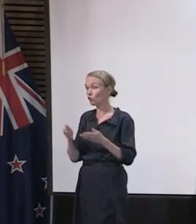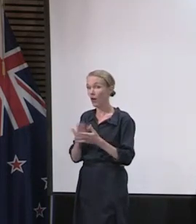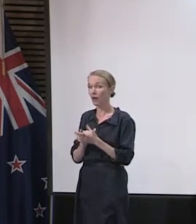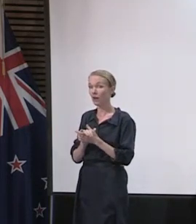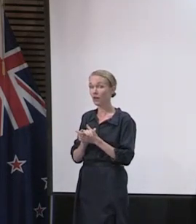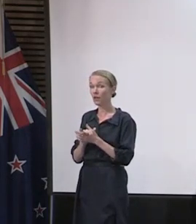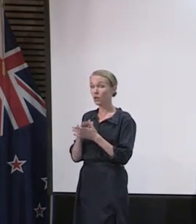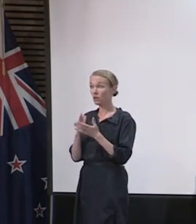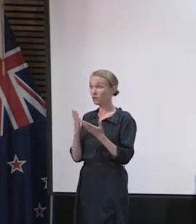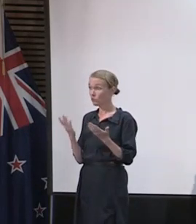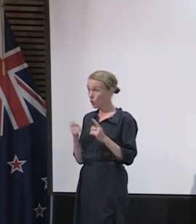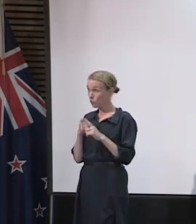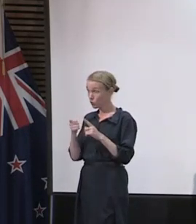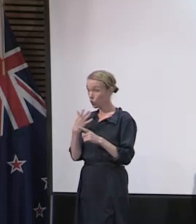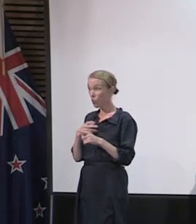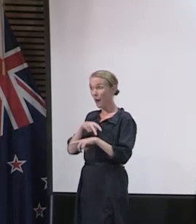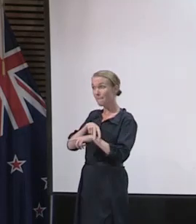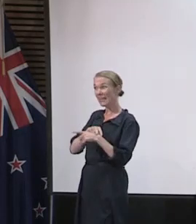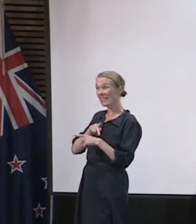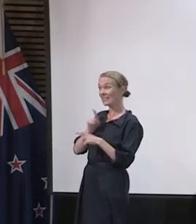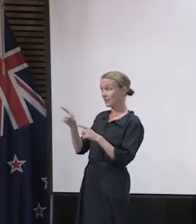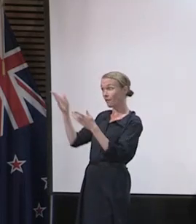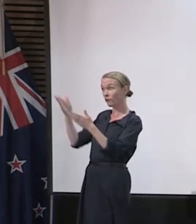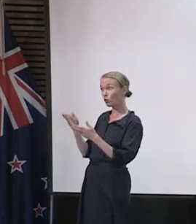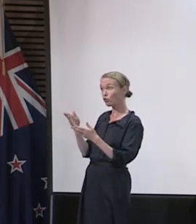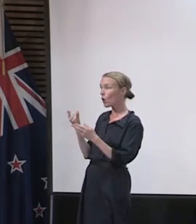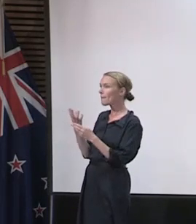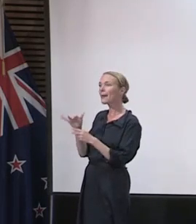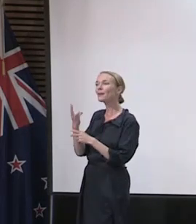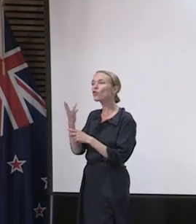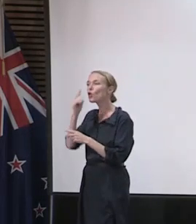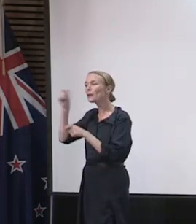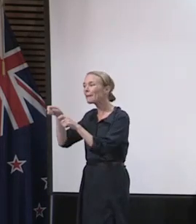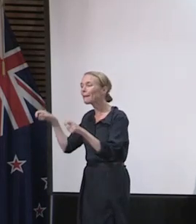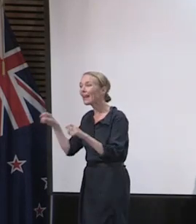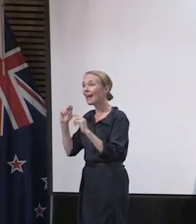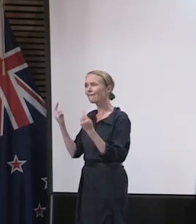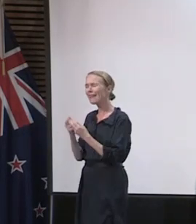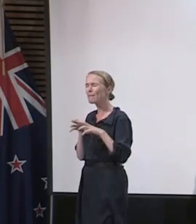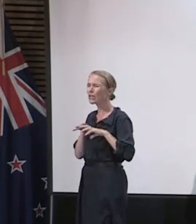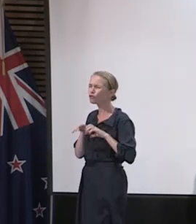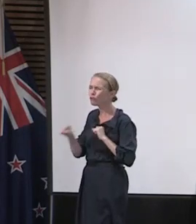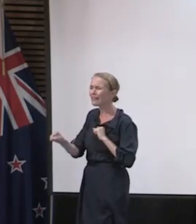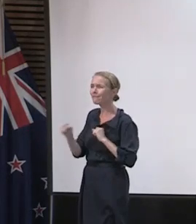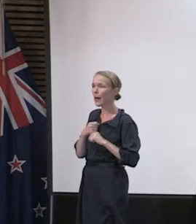and tangy. What about enforcement? Would you support police making up... No-one